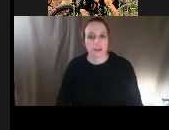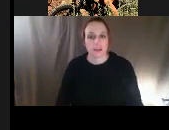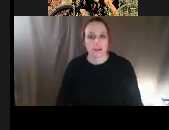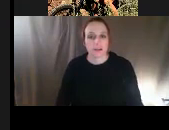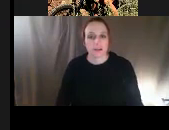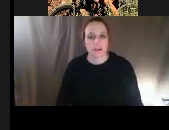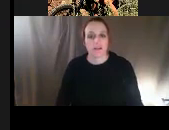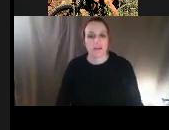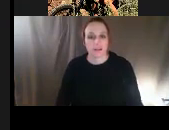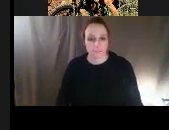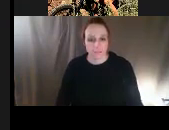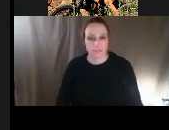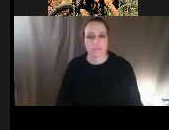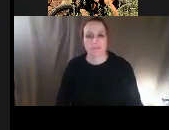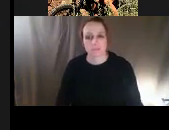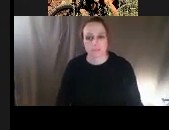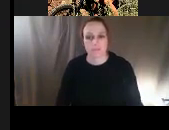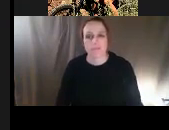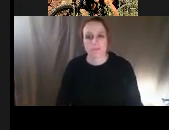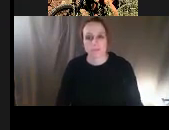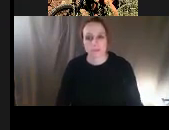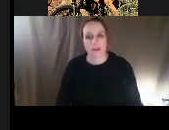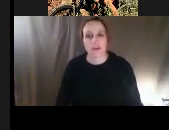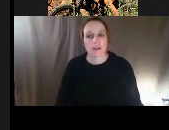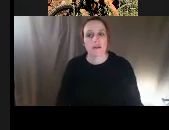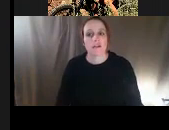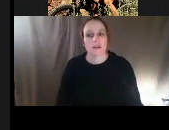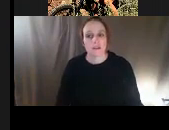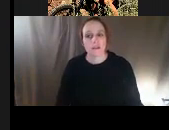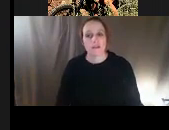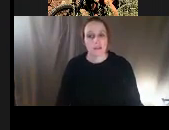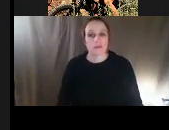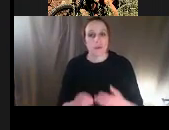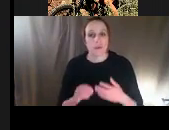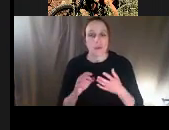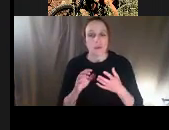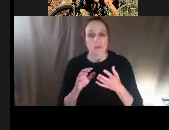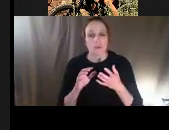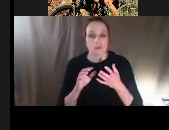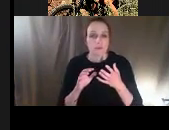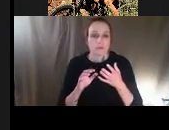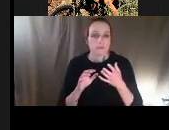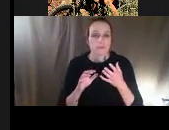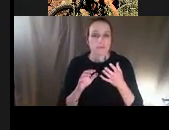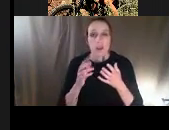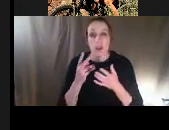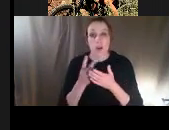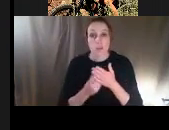together will narrow down a few of the topics that